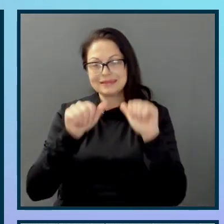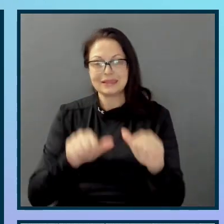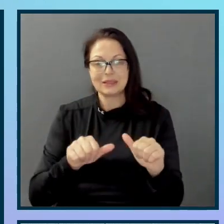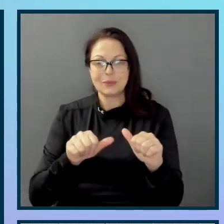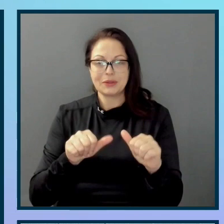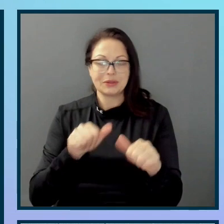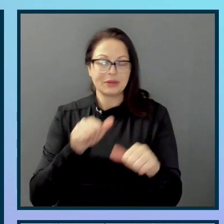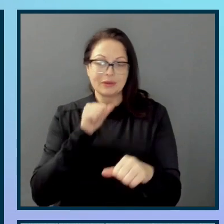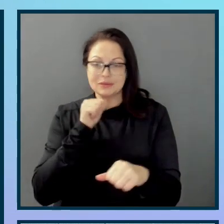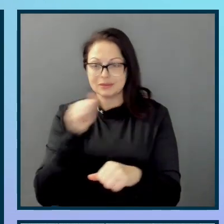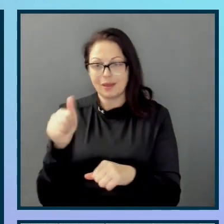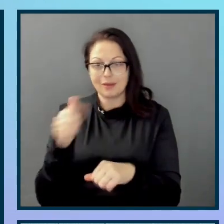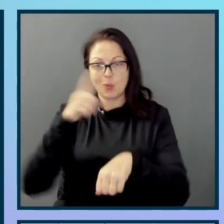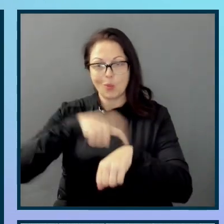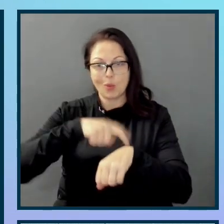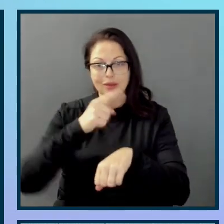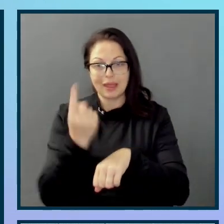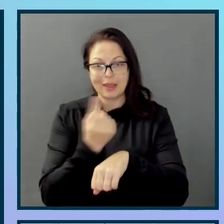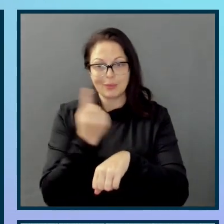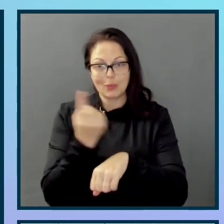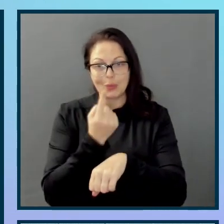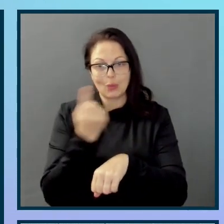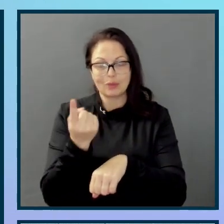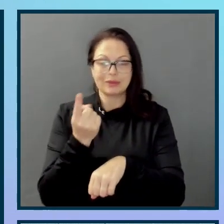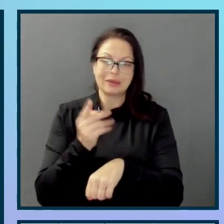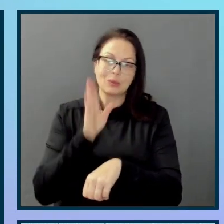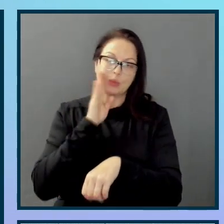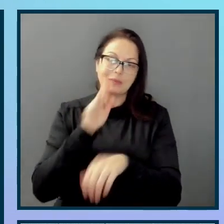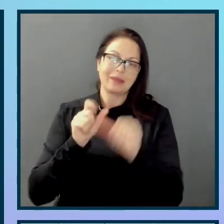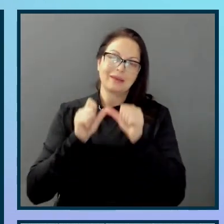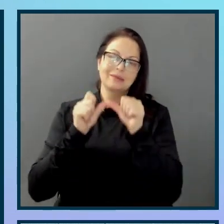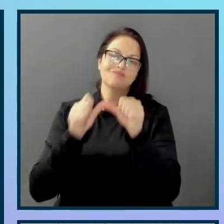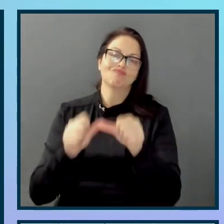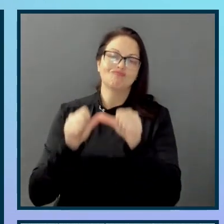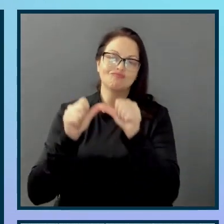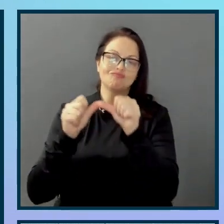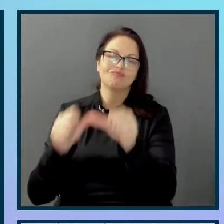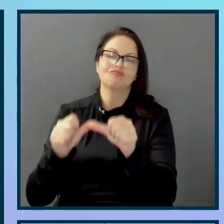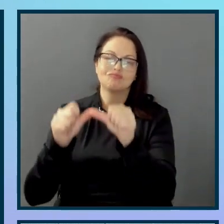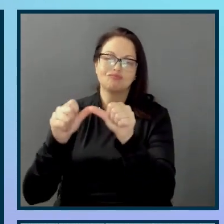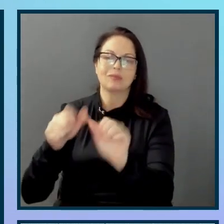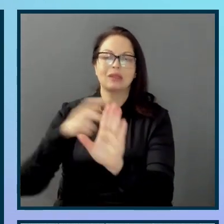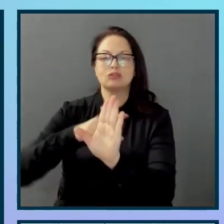It's a journey. And it is going to take time to achieve the outcomes you're looking for.